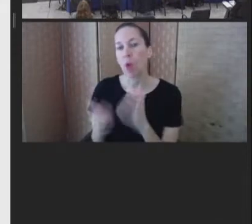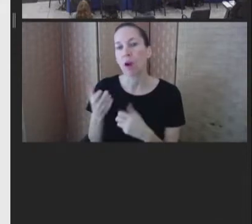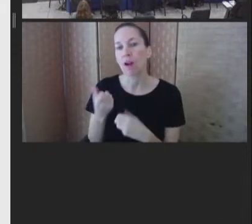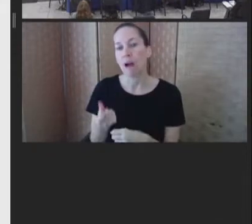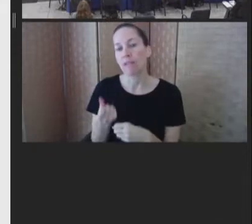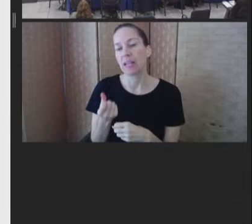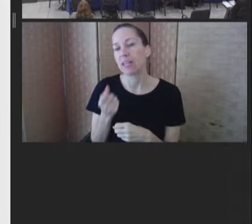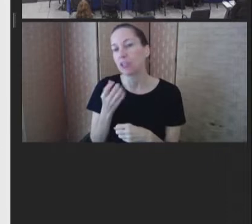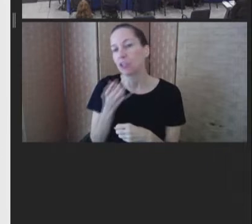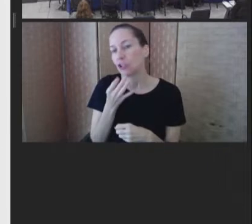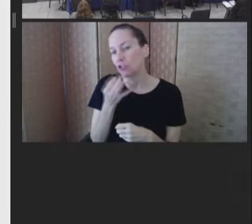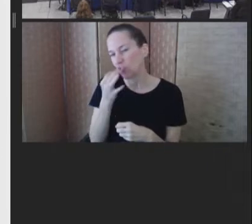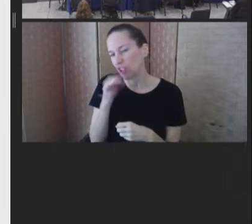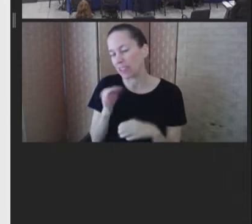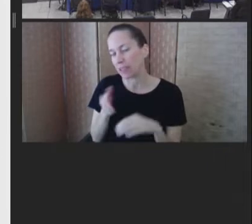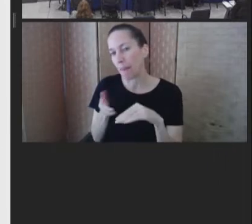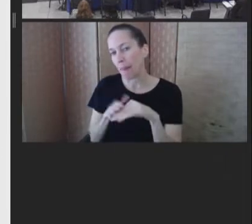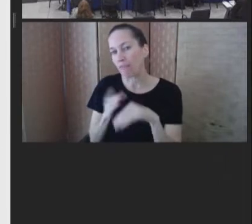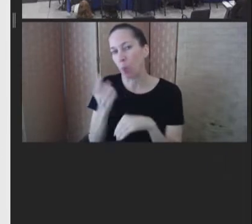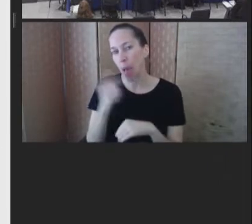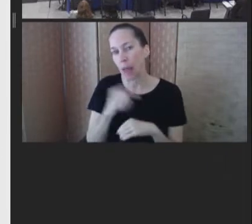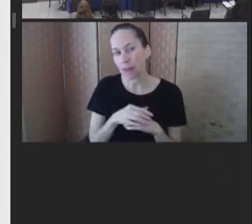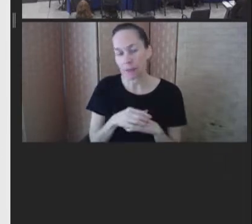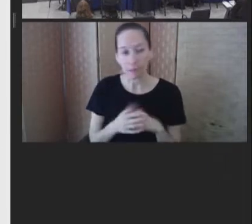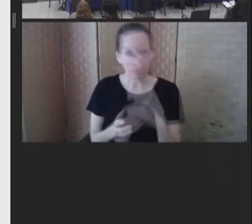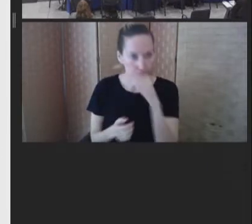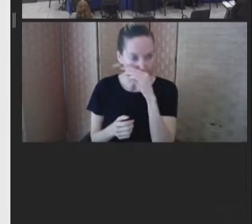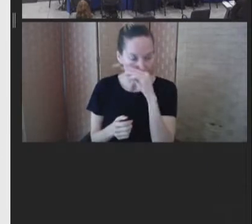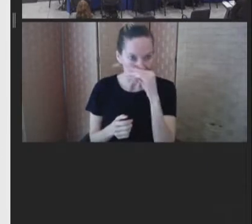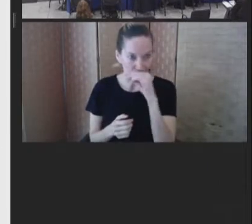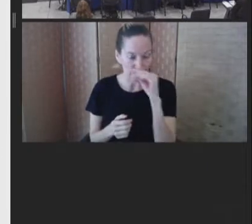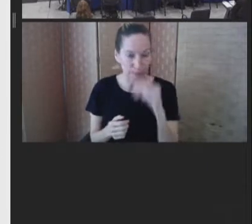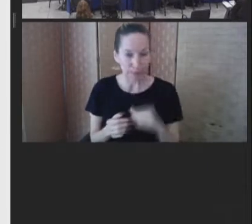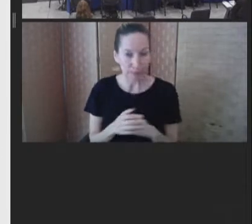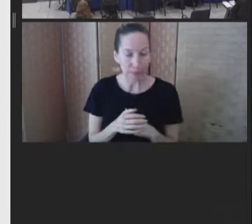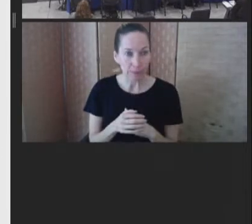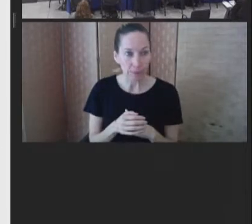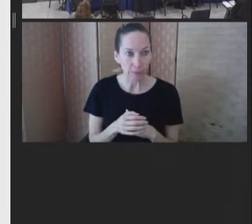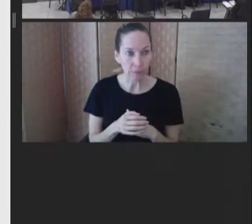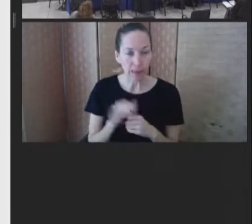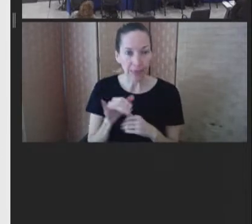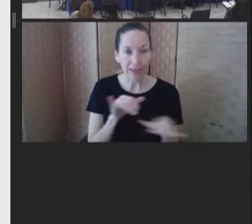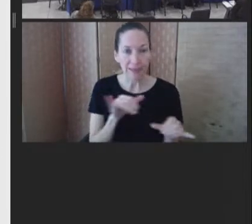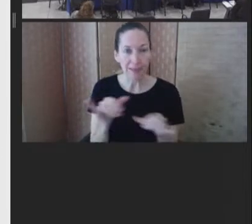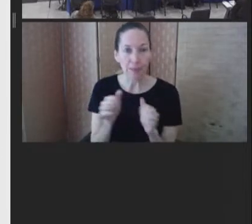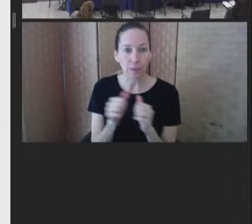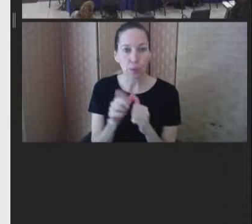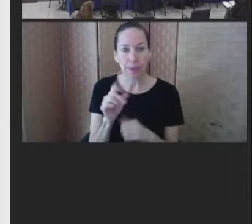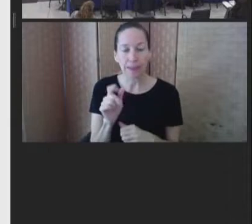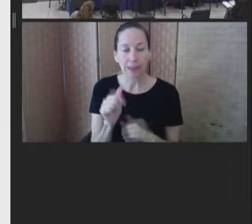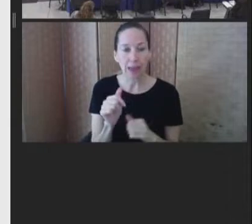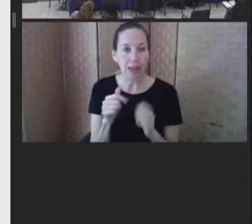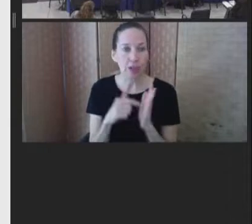Next. So, this is quite similar to the data shown by Moderna on their bivalent Omicron